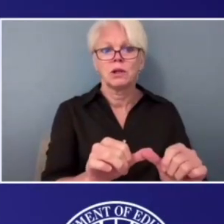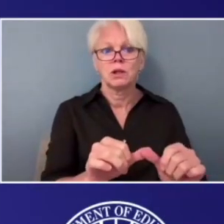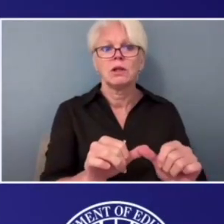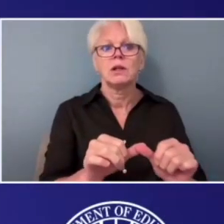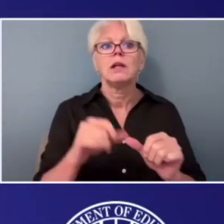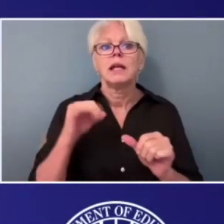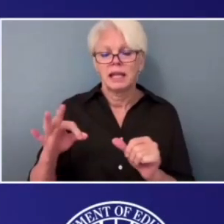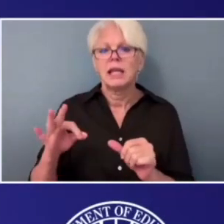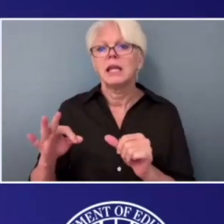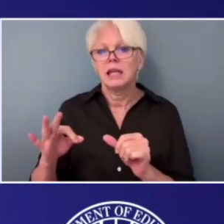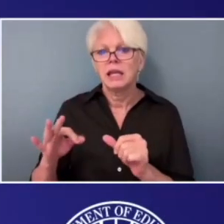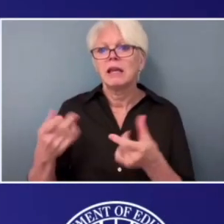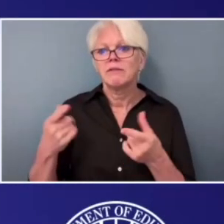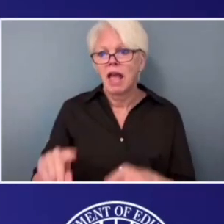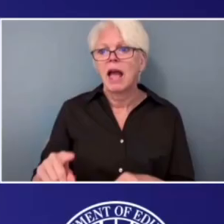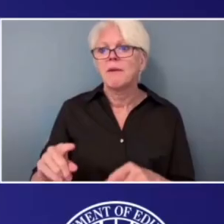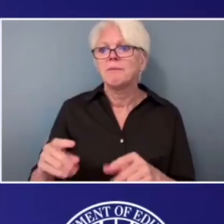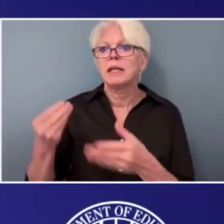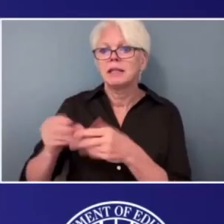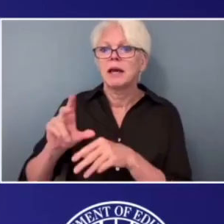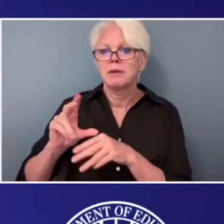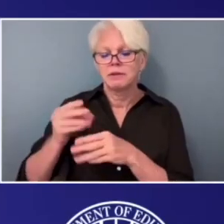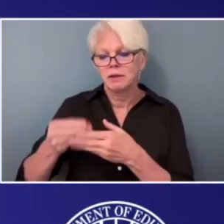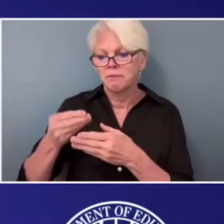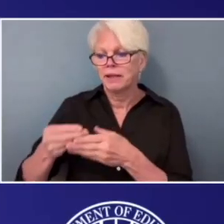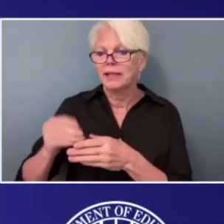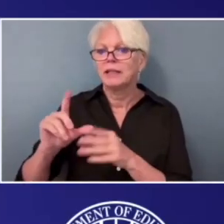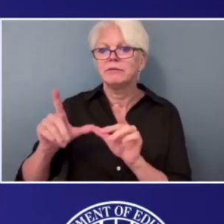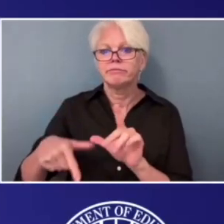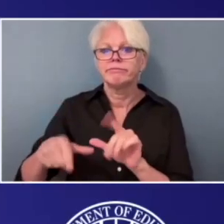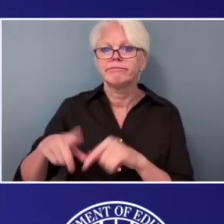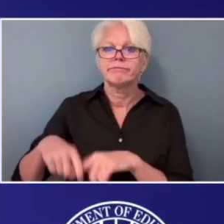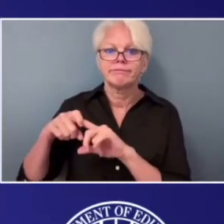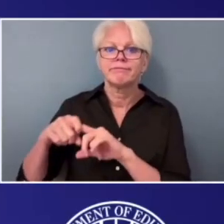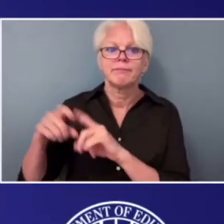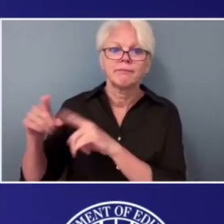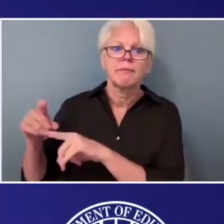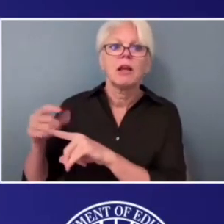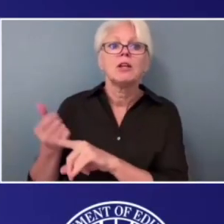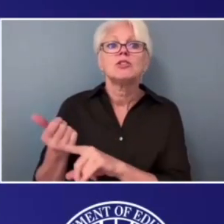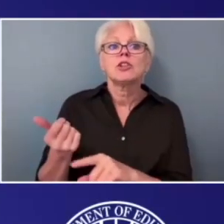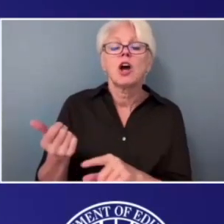lapse of appropriations to ensure that otherwise funded programs at the Department